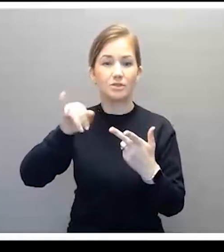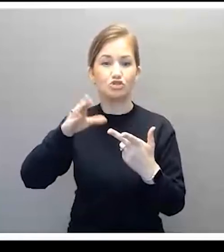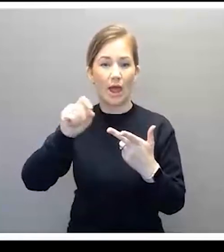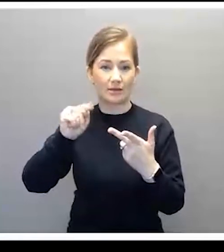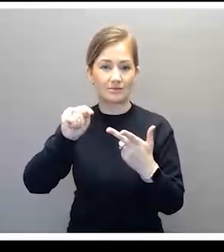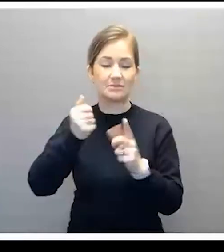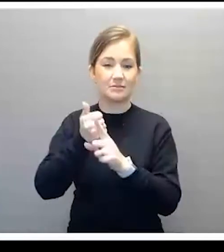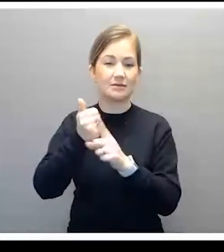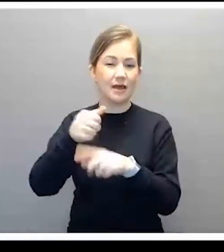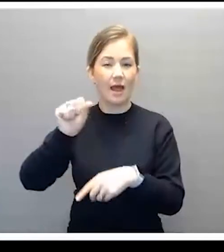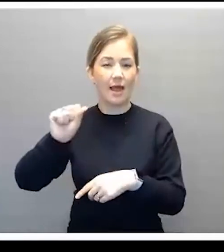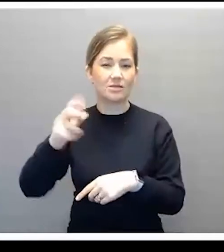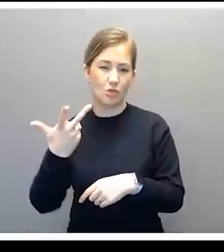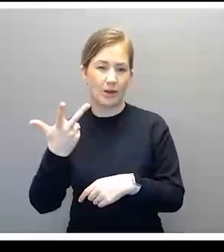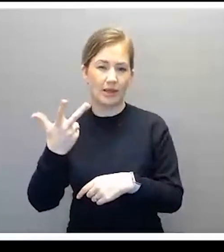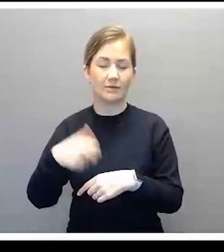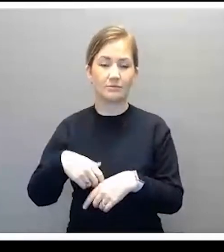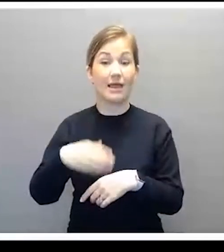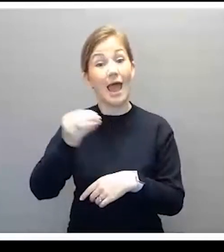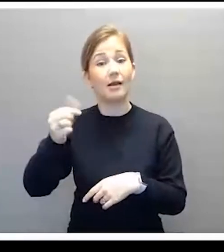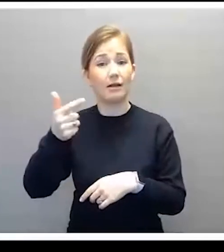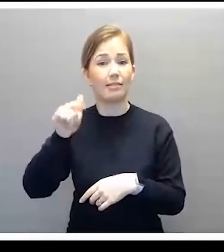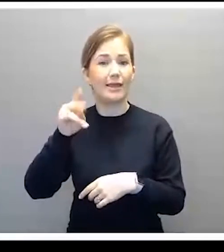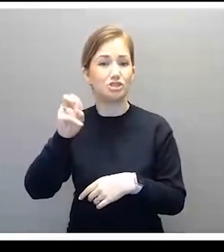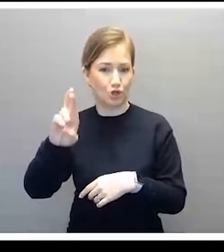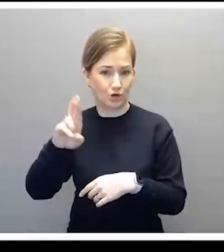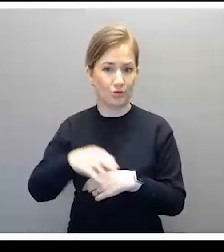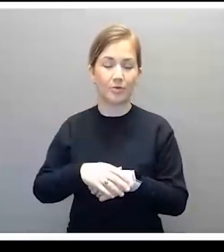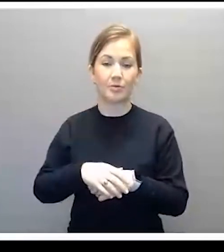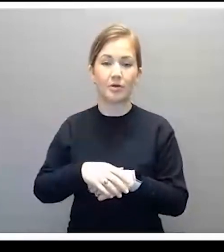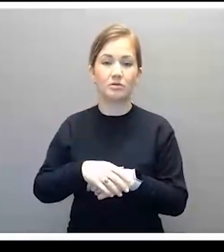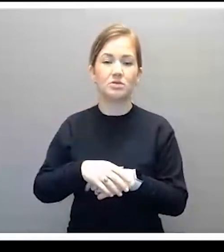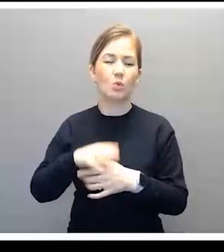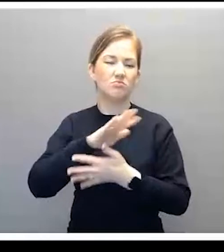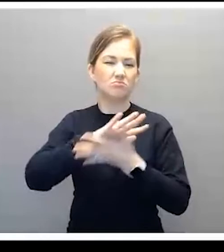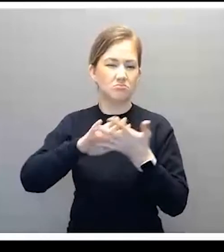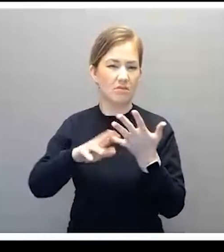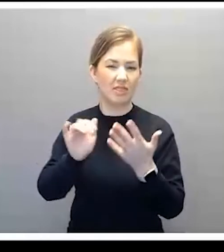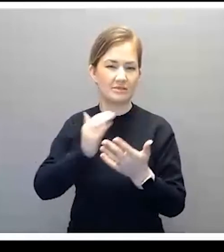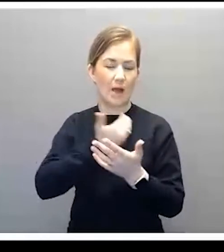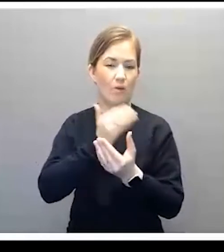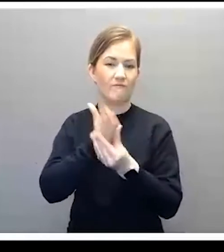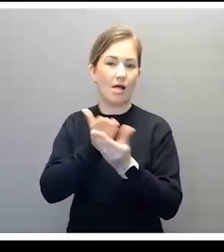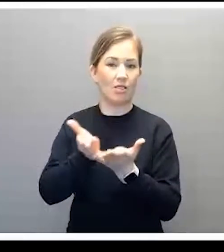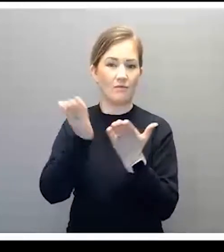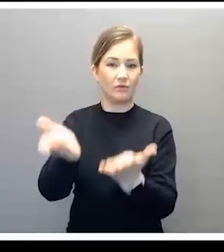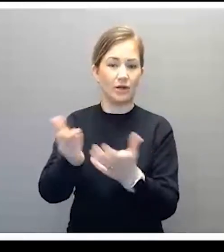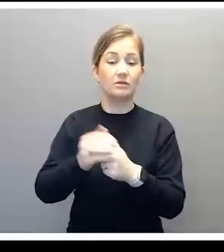and then we have Object which is S3, and Glacier. So that's our file offerings.